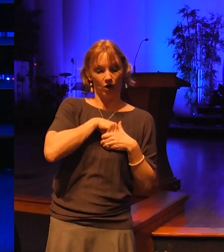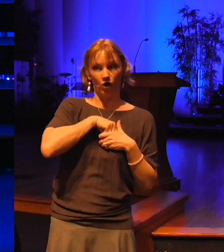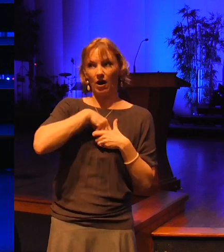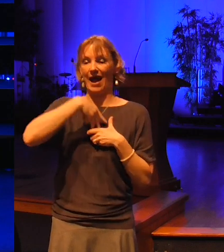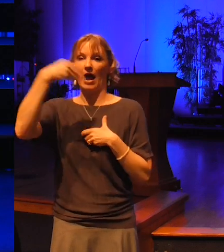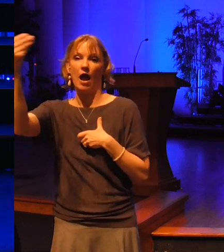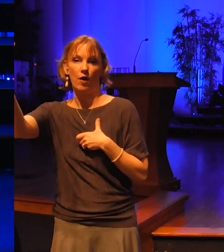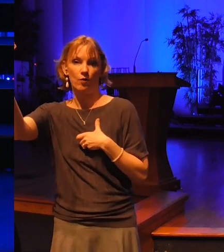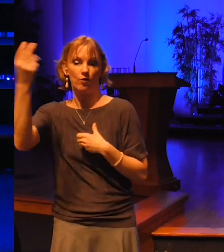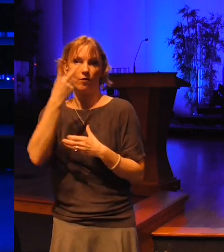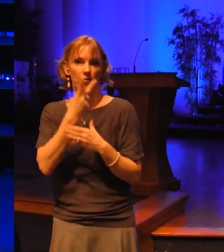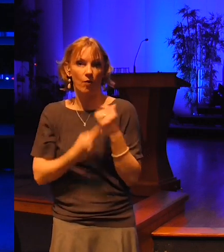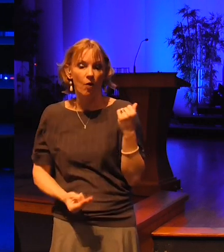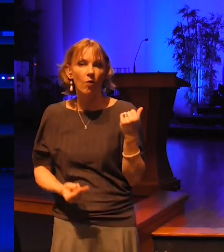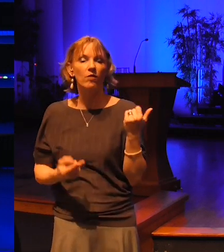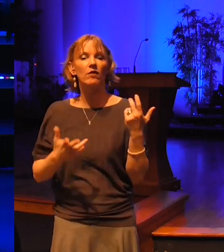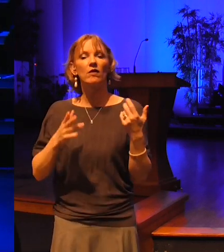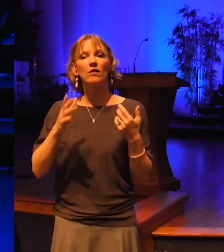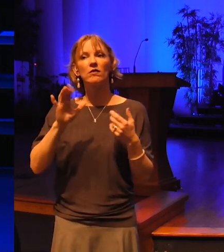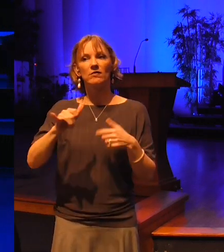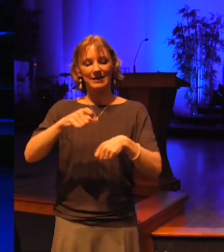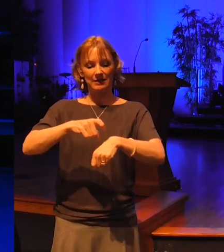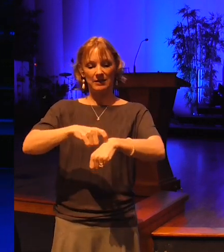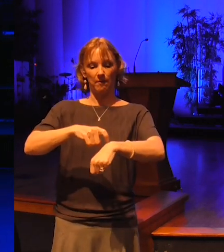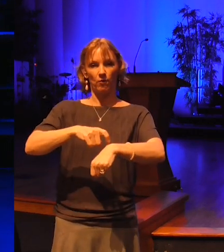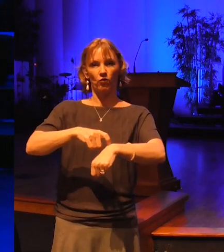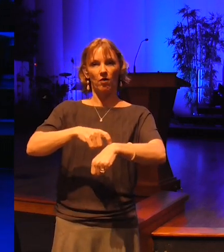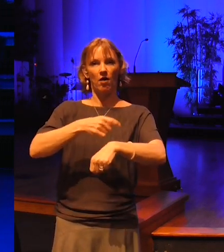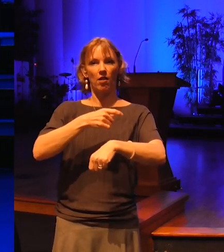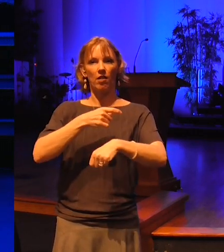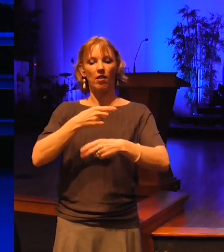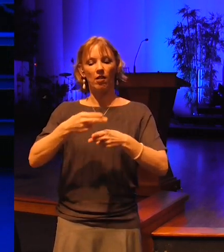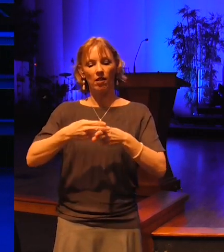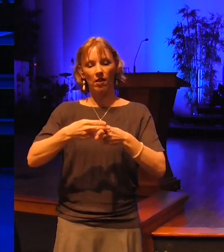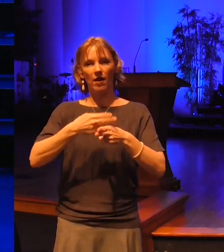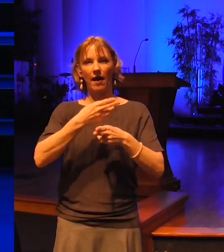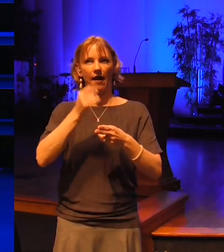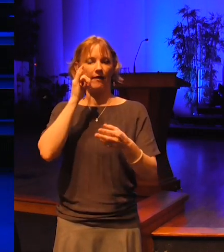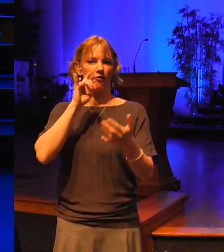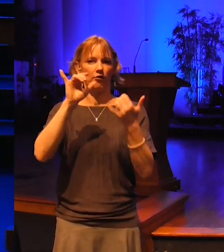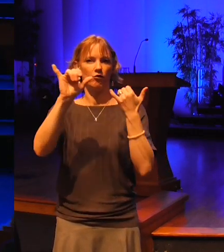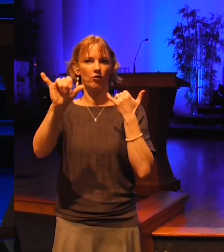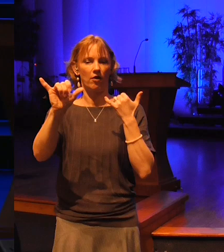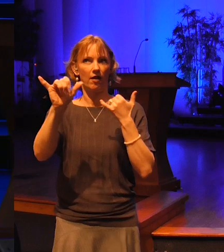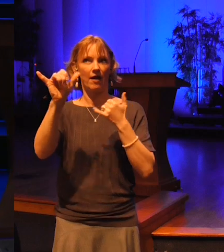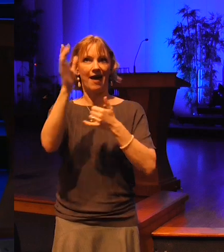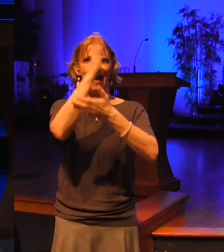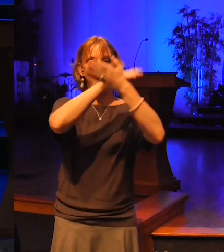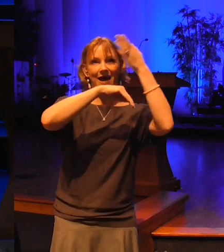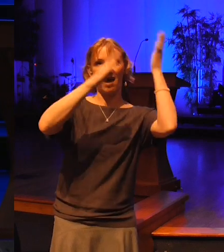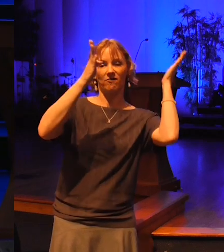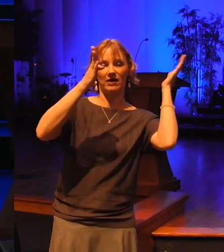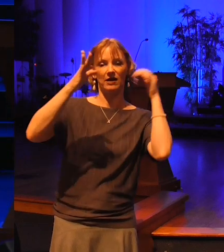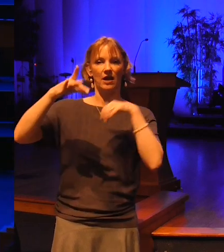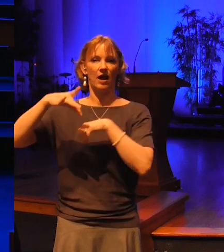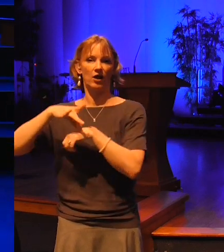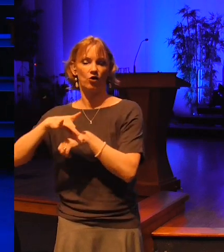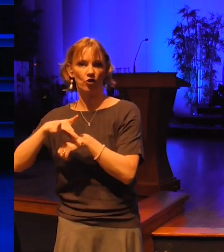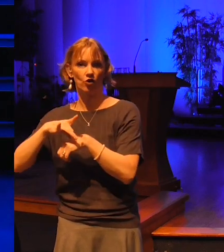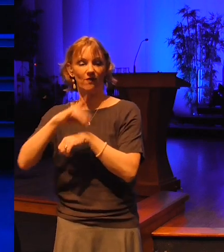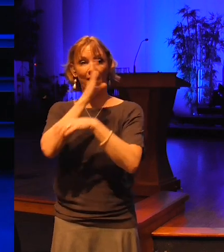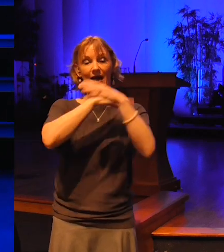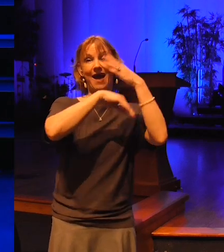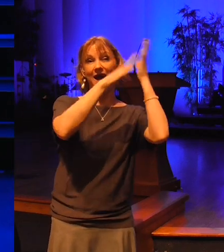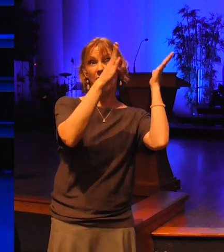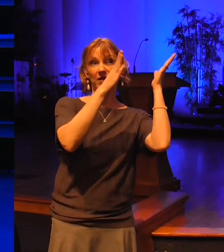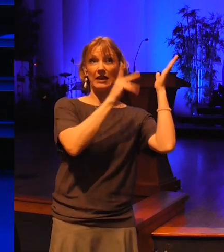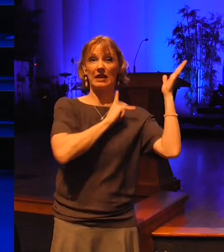the temporal and the eternal heaven and earth heaven or the kingdom of heaven as Jesus called